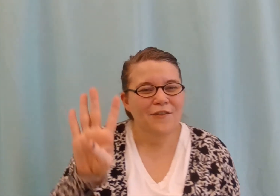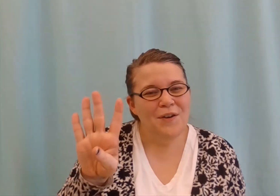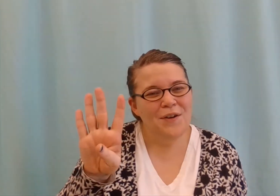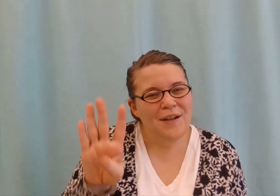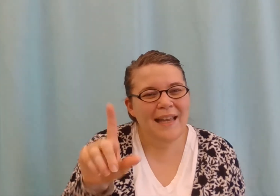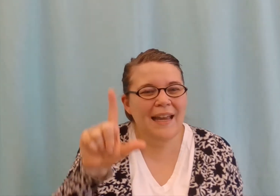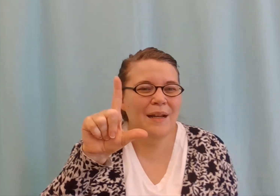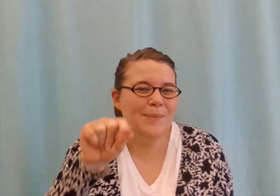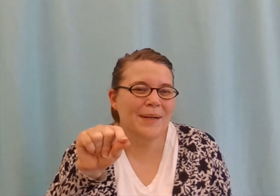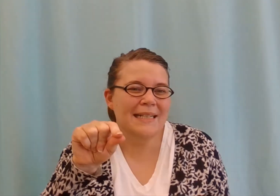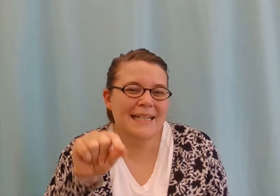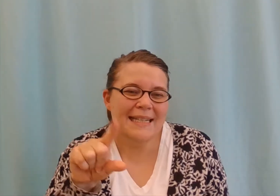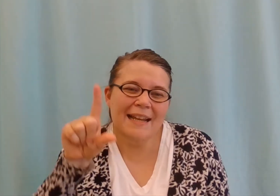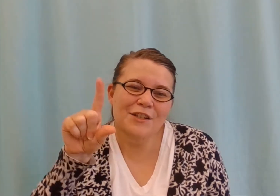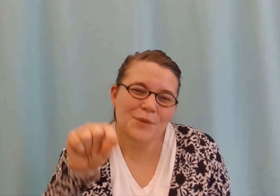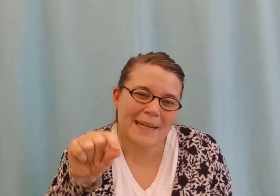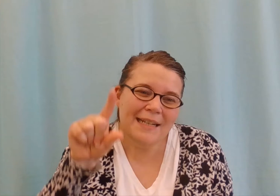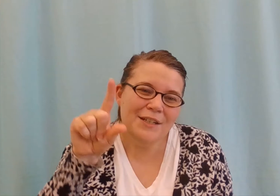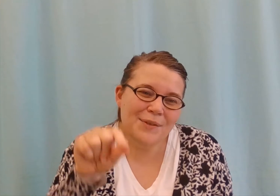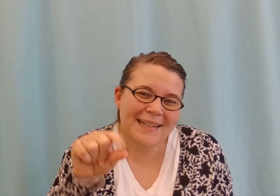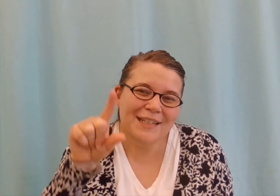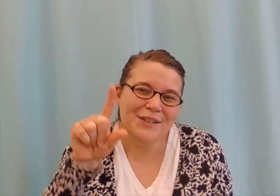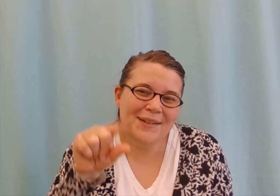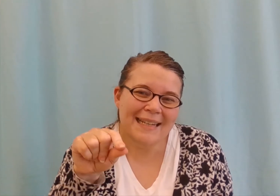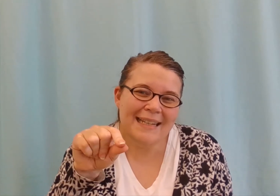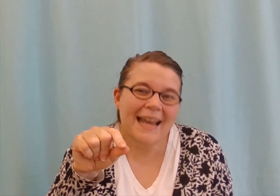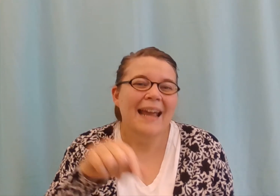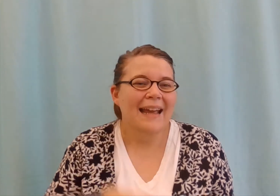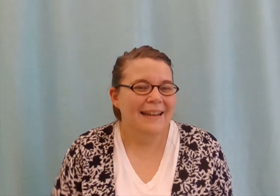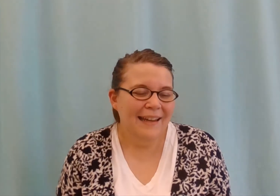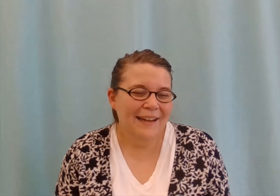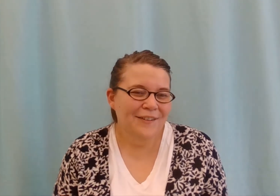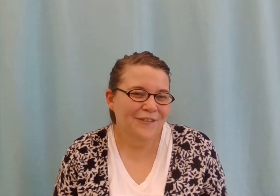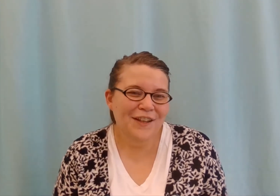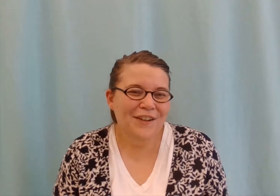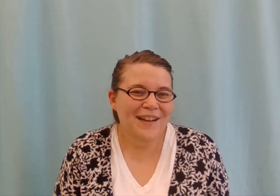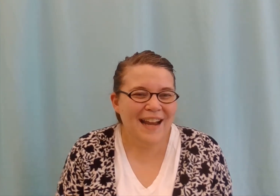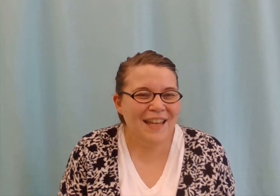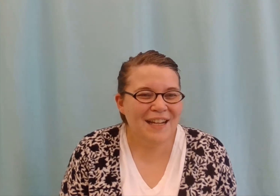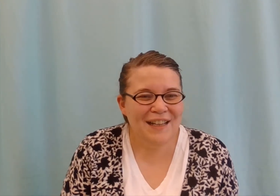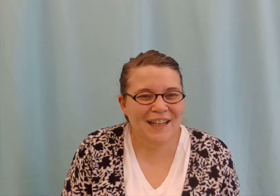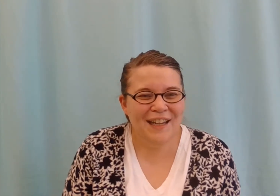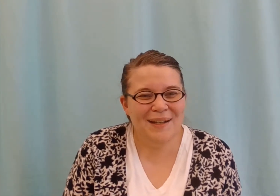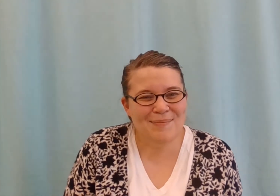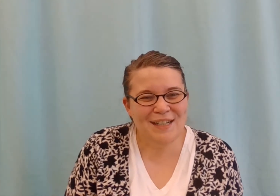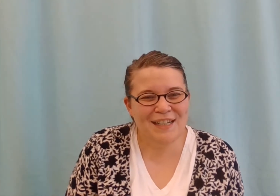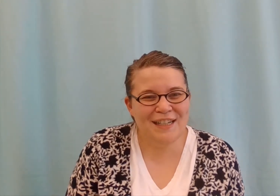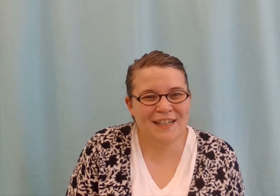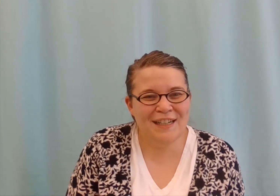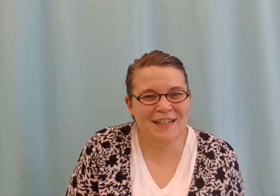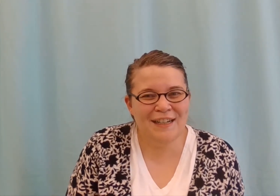Four little birds, they said "tweet, tweet, tweet." And in flew another little bird.